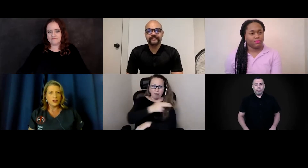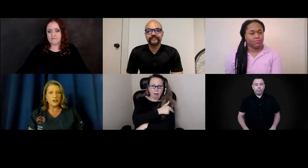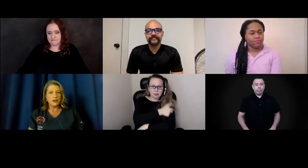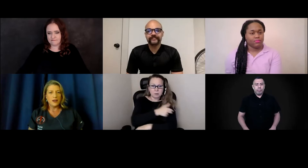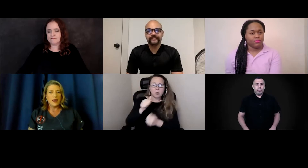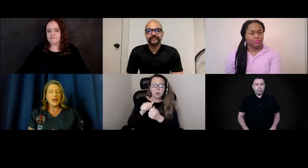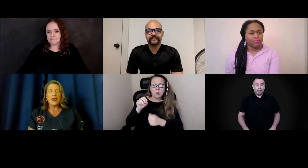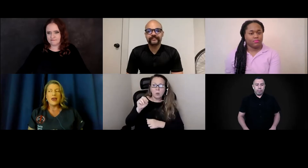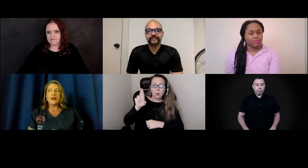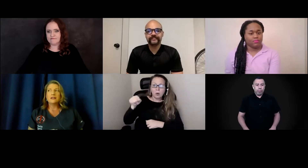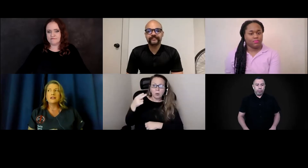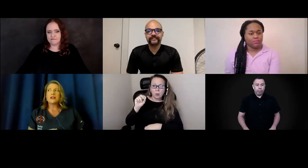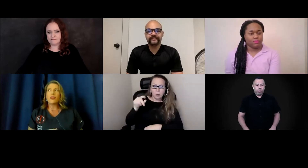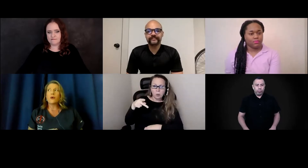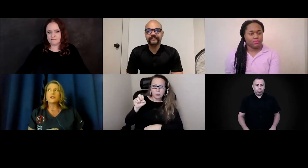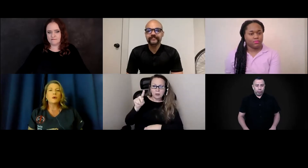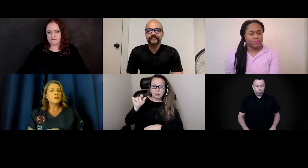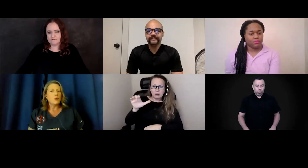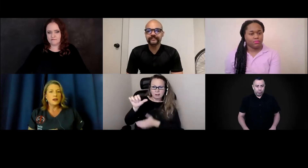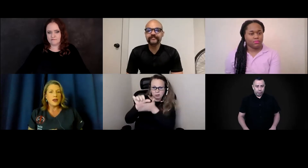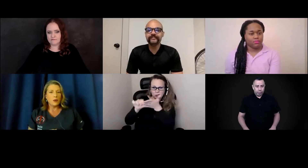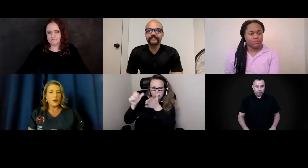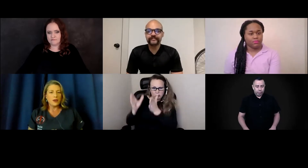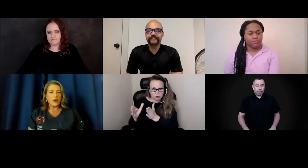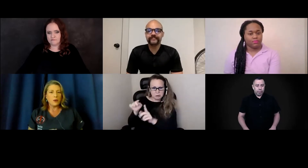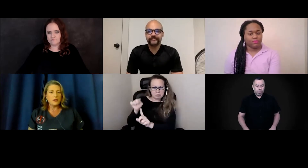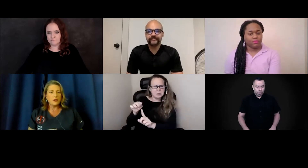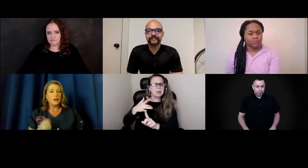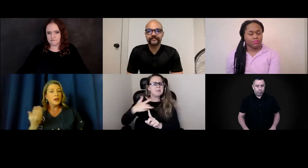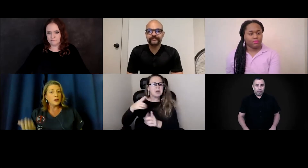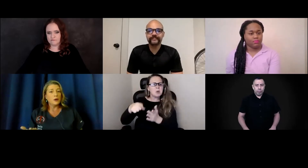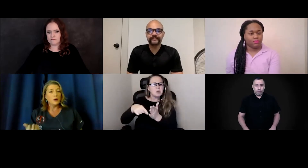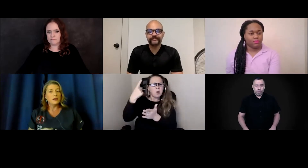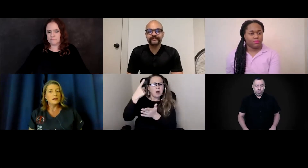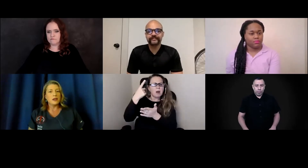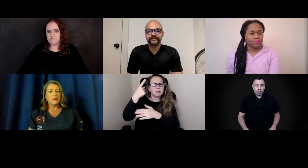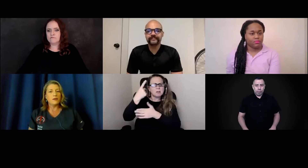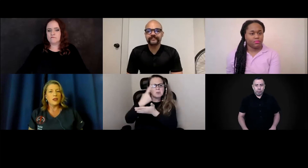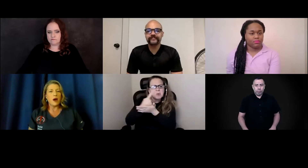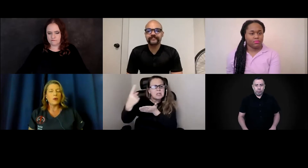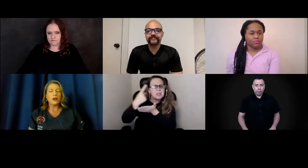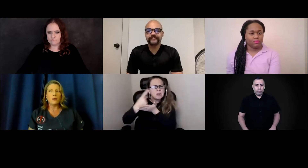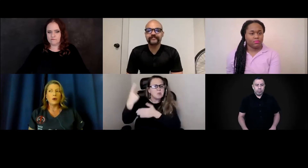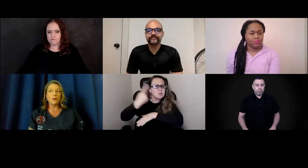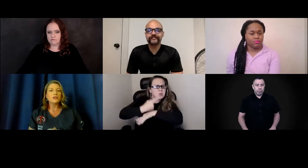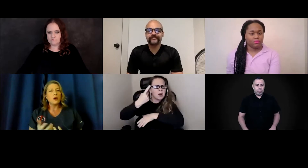surgeon, and there was always one day a week that we would do clinical instead of in the operating room.